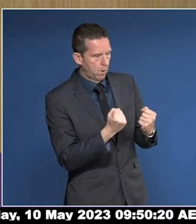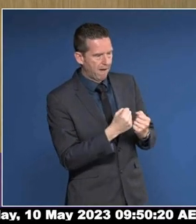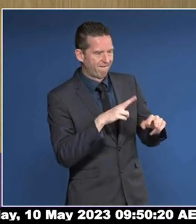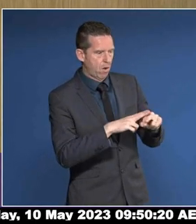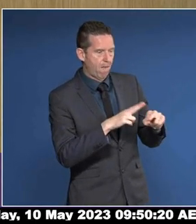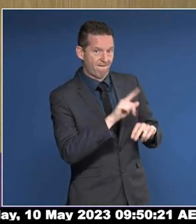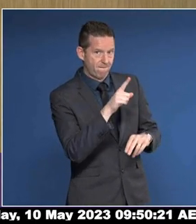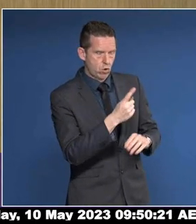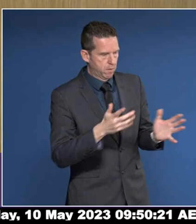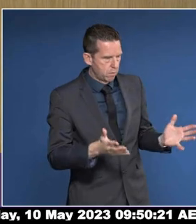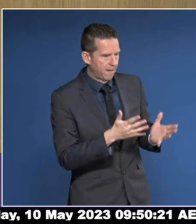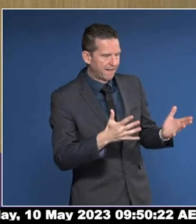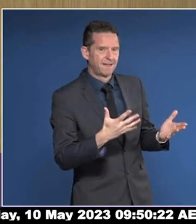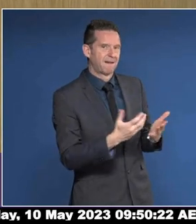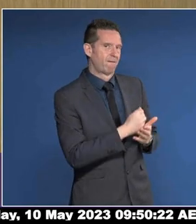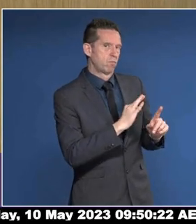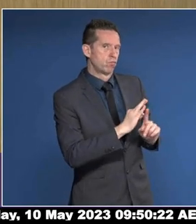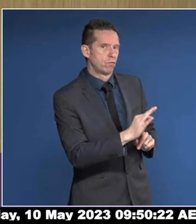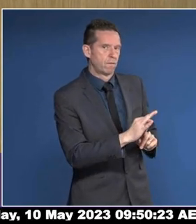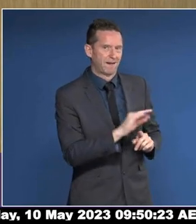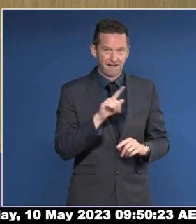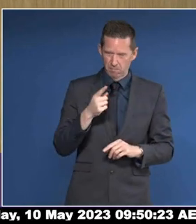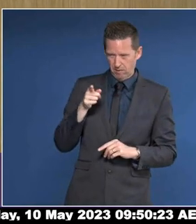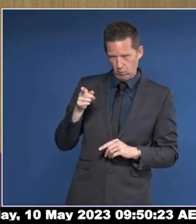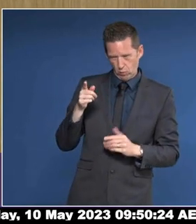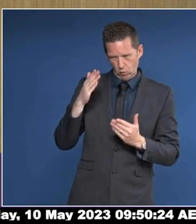But that was not - You don't know that. You're speculating on that? I'm speculating, absolutely.